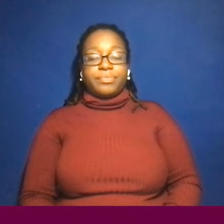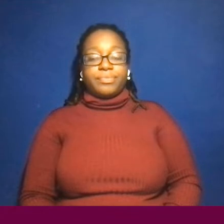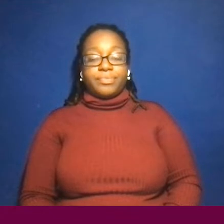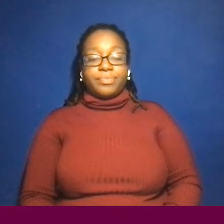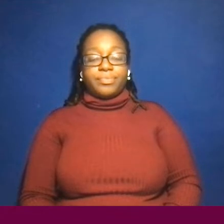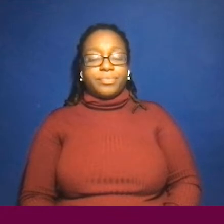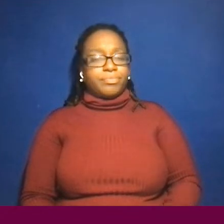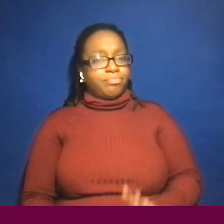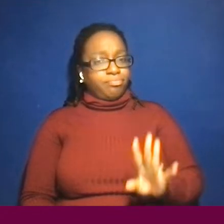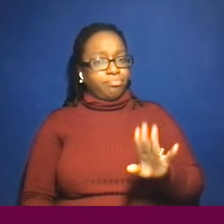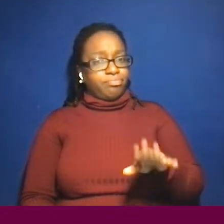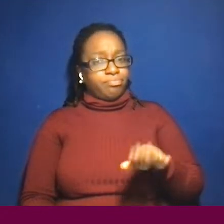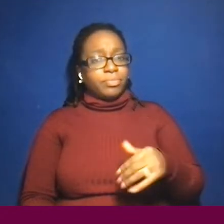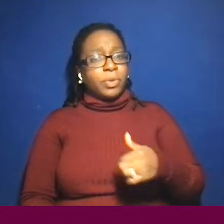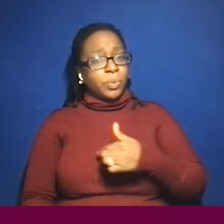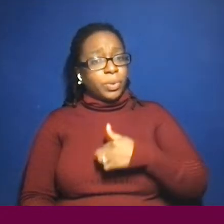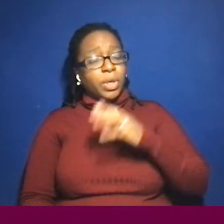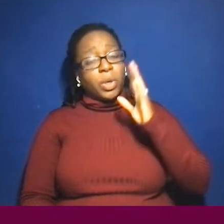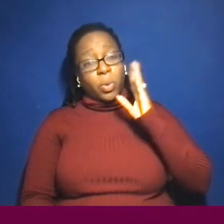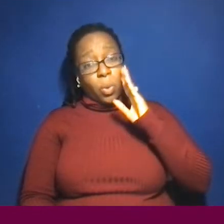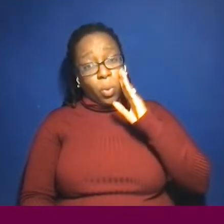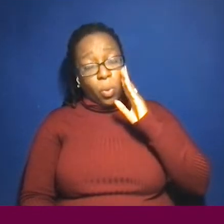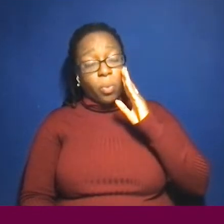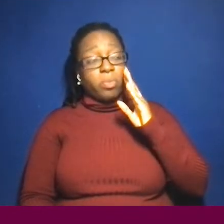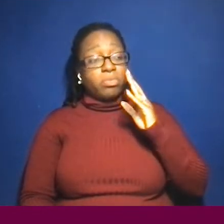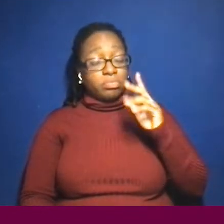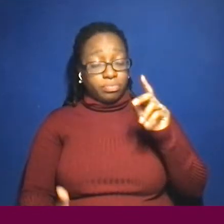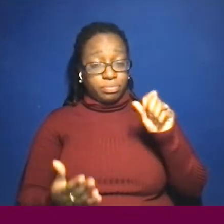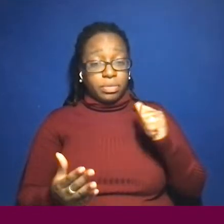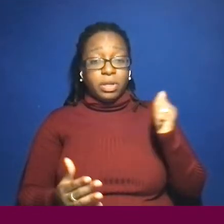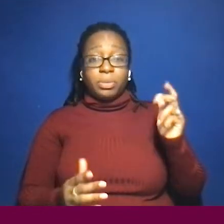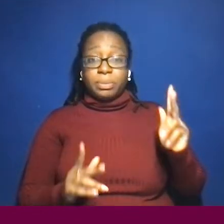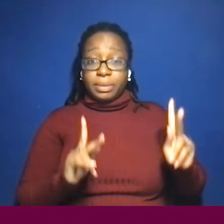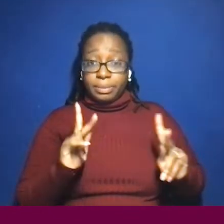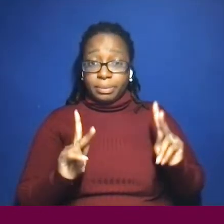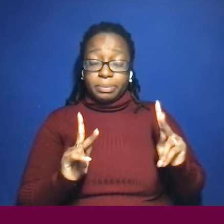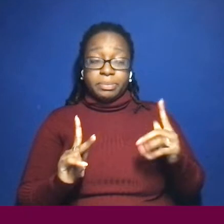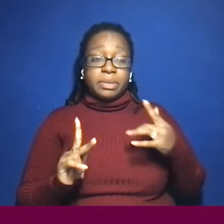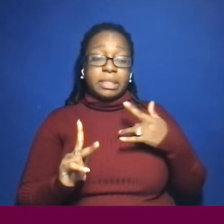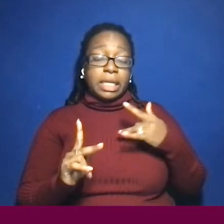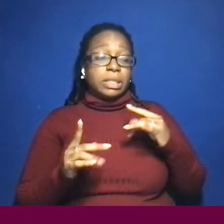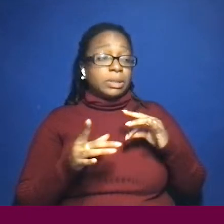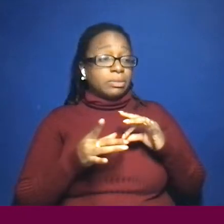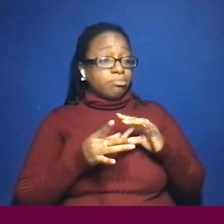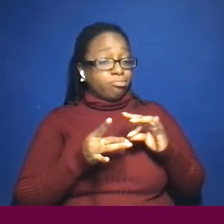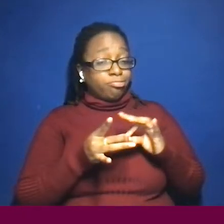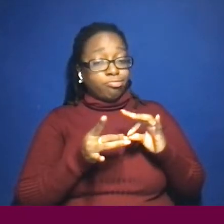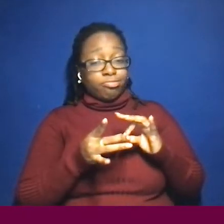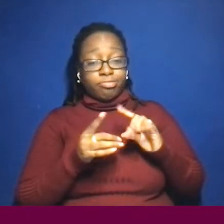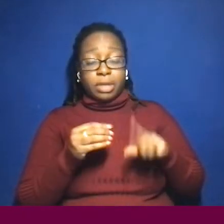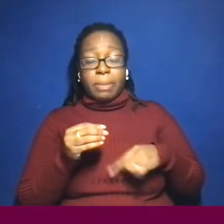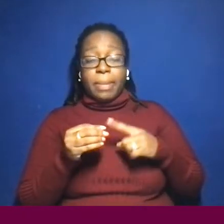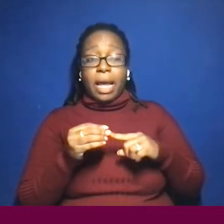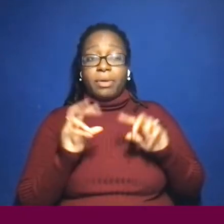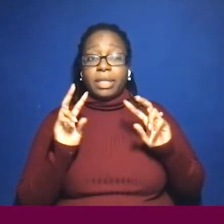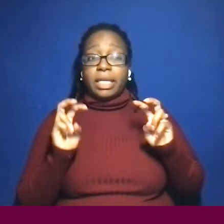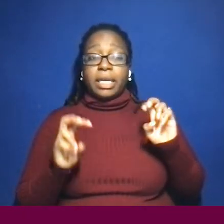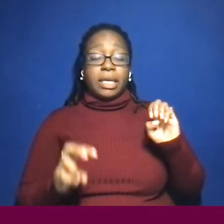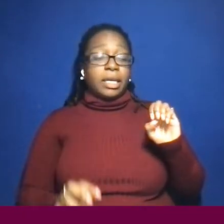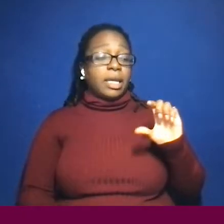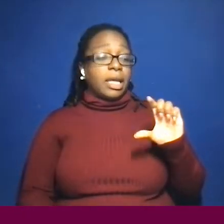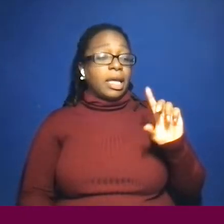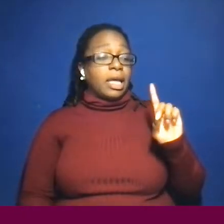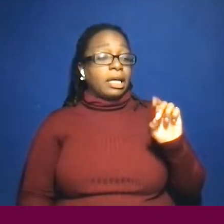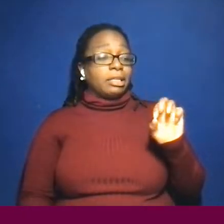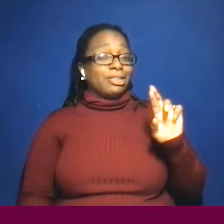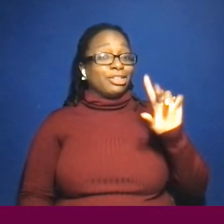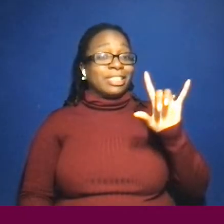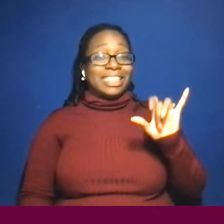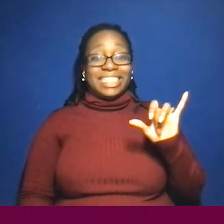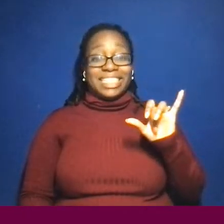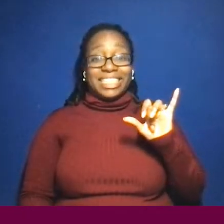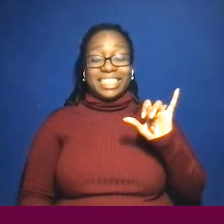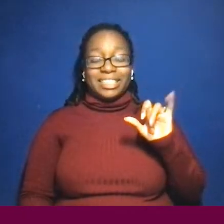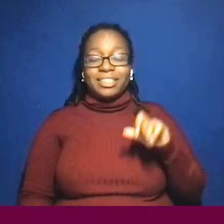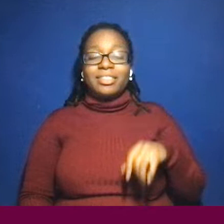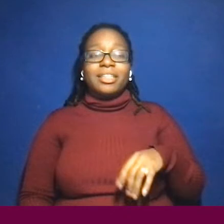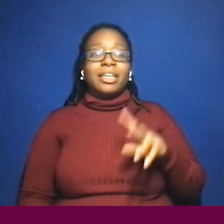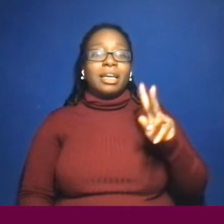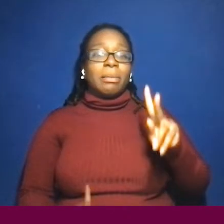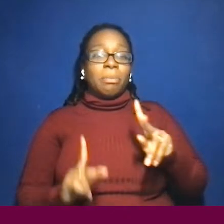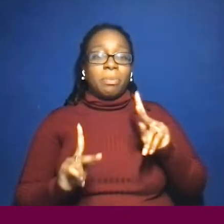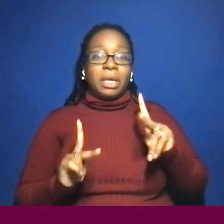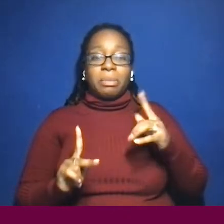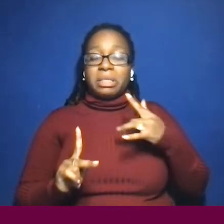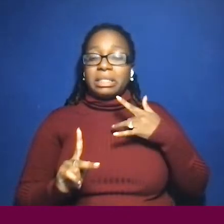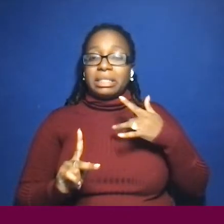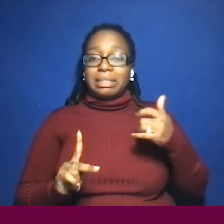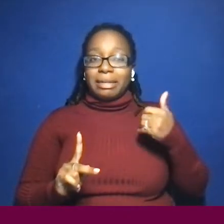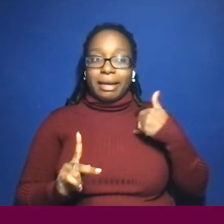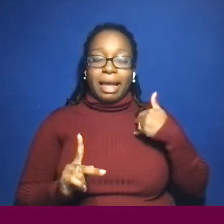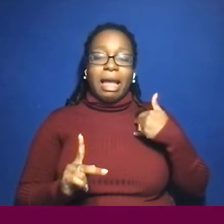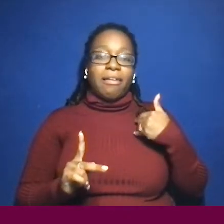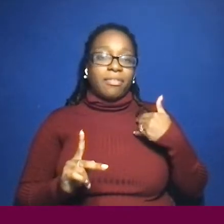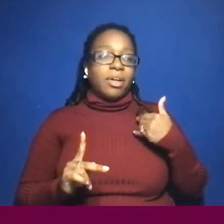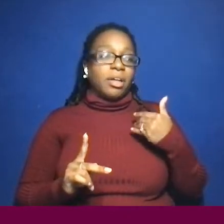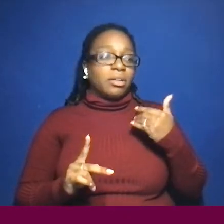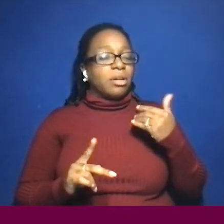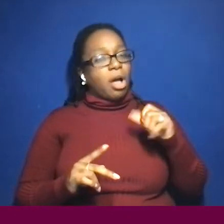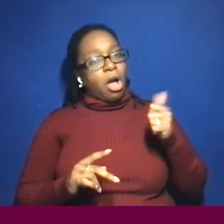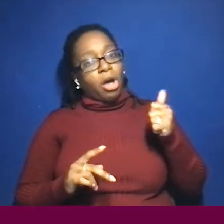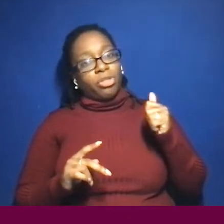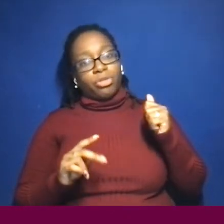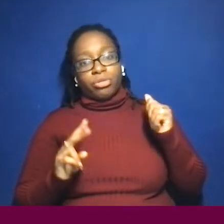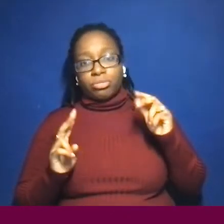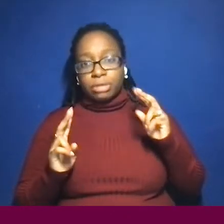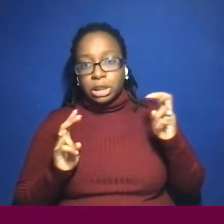everybody else has talked about the elderly, the people with comorbidities, underlying conditions,